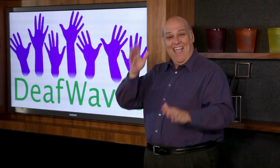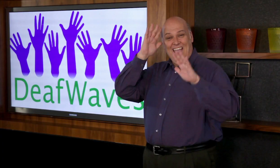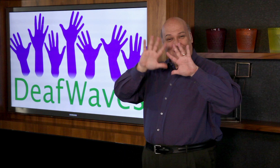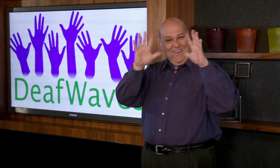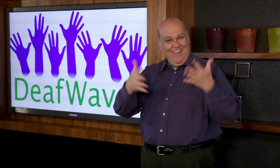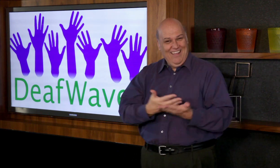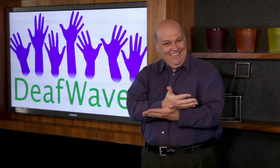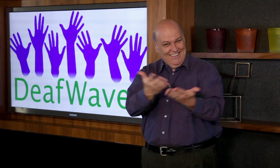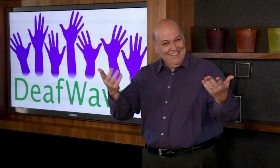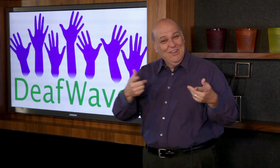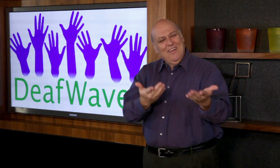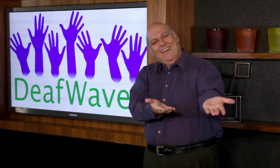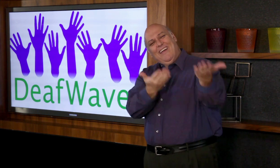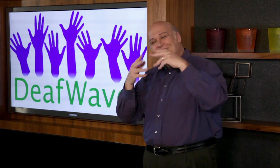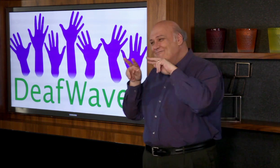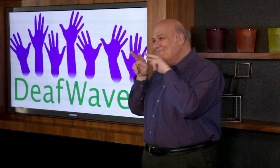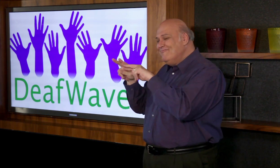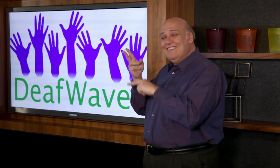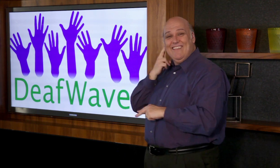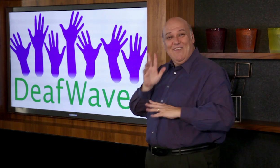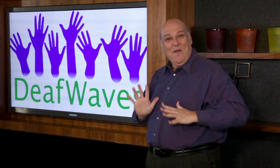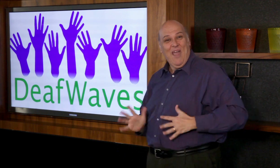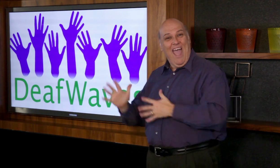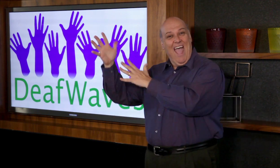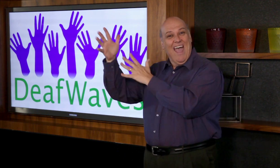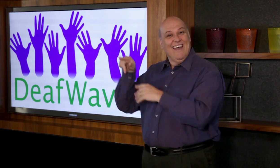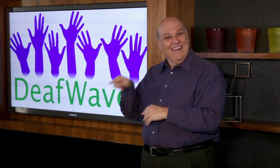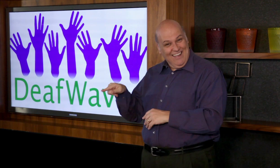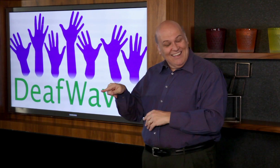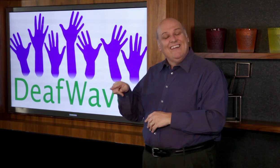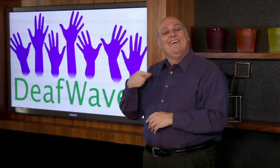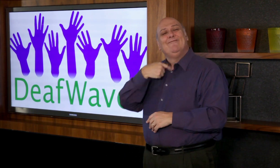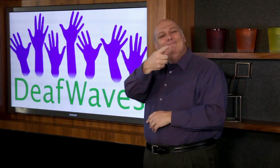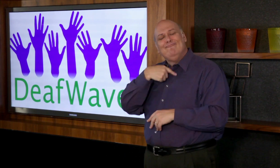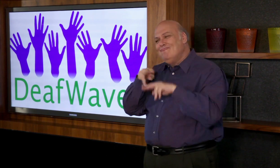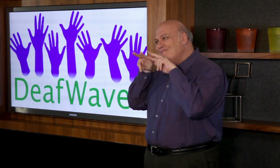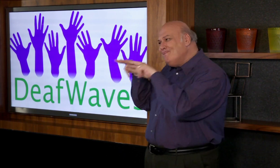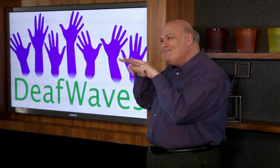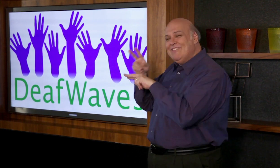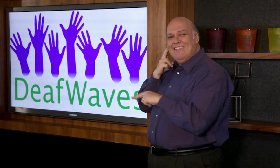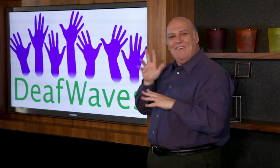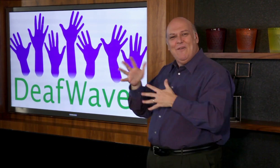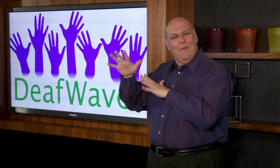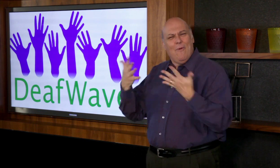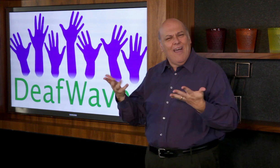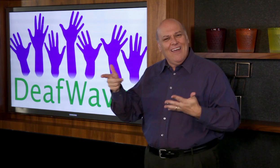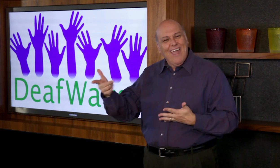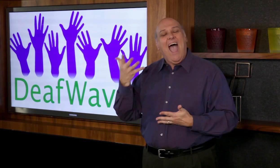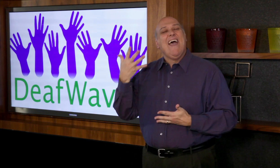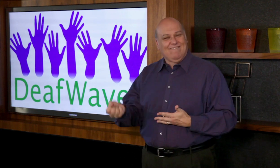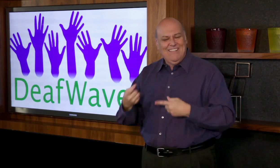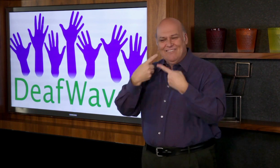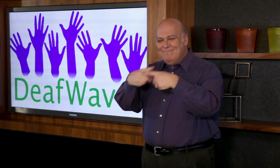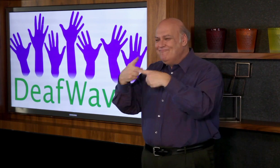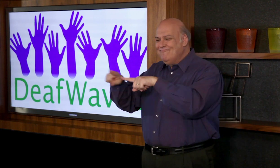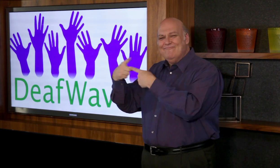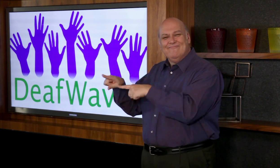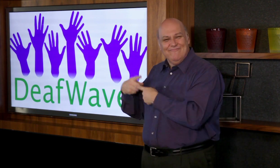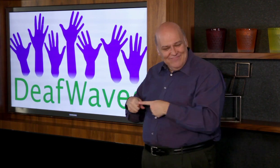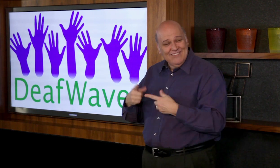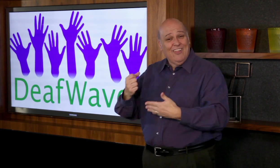Hello to everyone in the world, welcome to this DeafWaves and enjoy what we have to